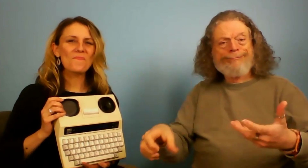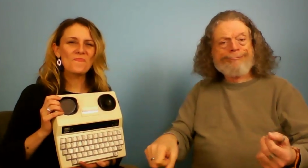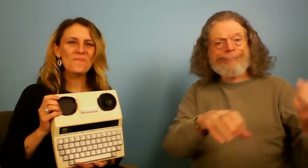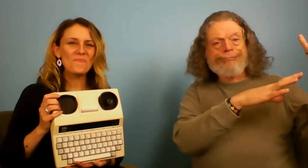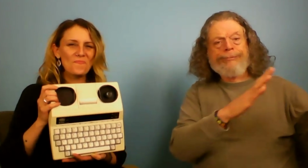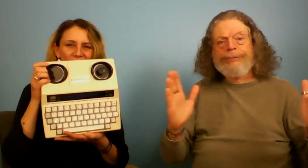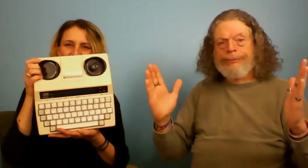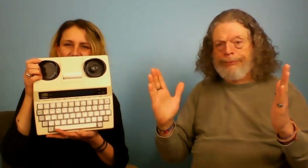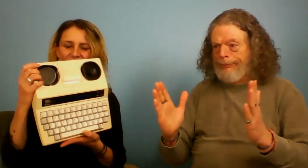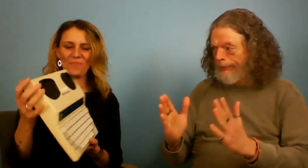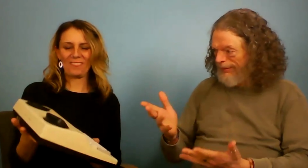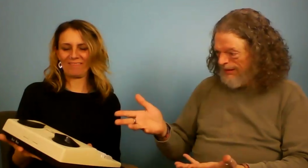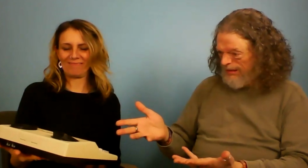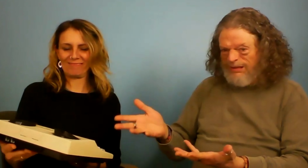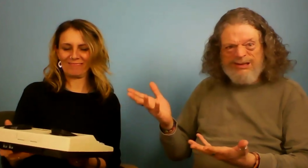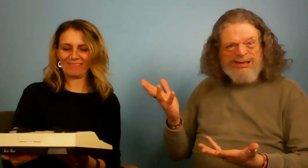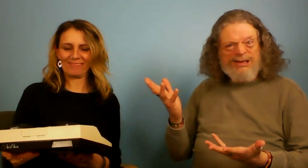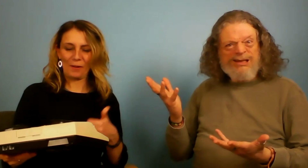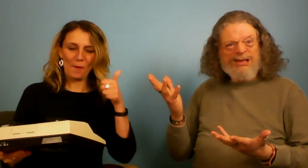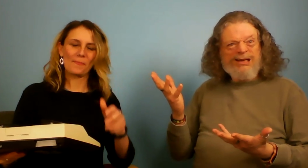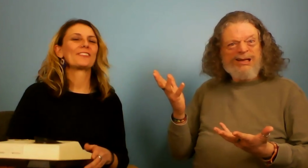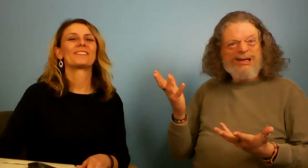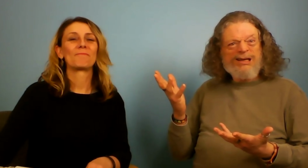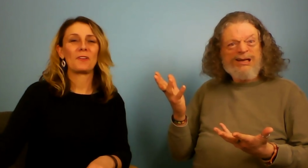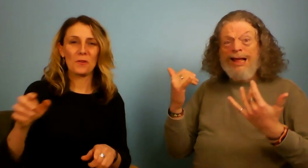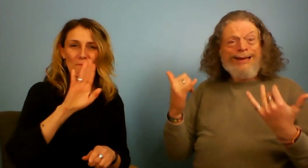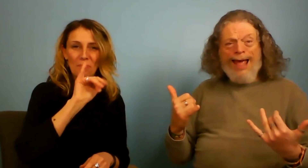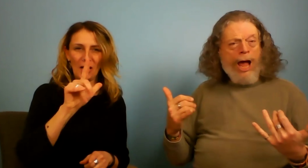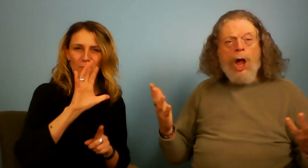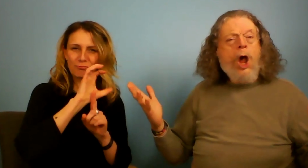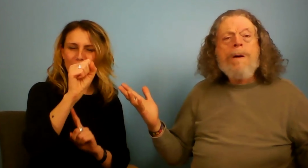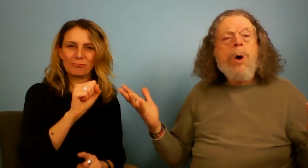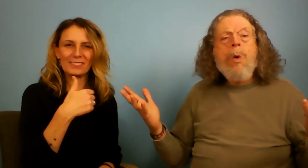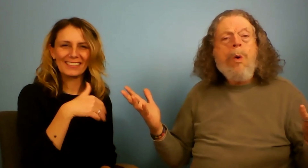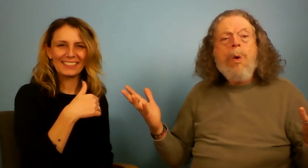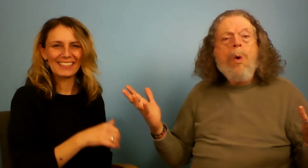The big old ones, we threw out and we had these modern ones, but now we don't use them anymore.